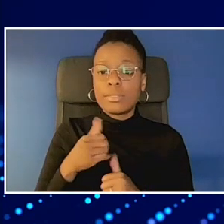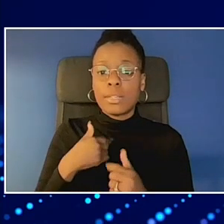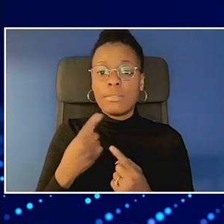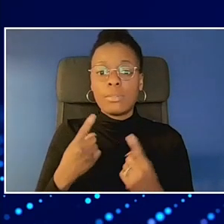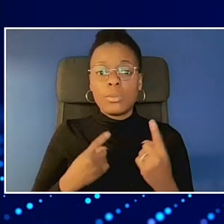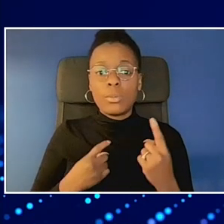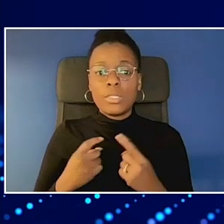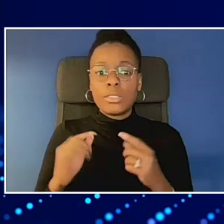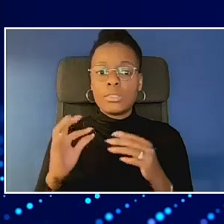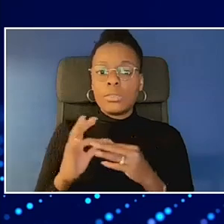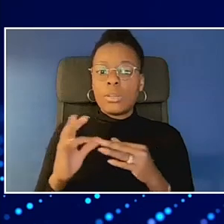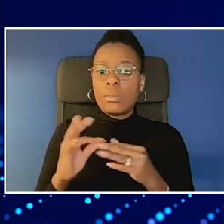for the committee to kick us off?